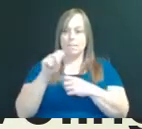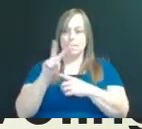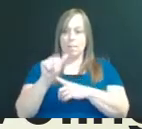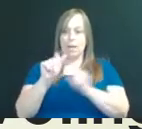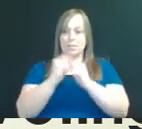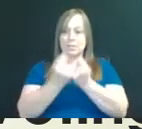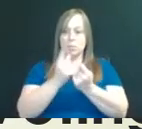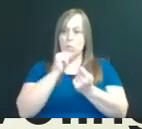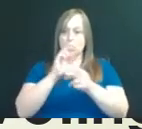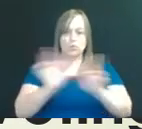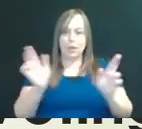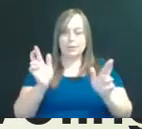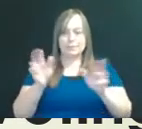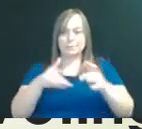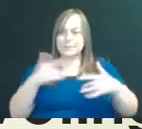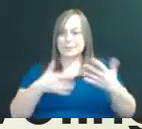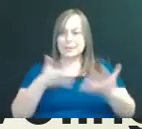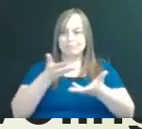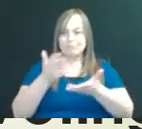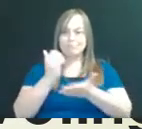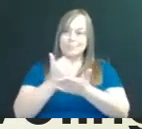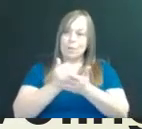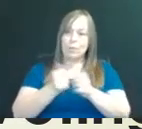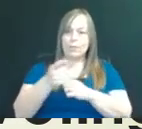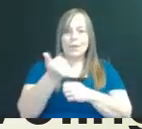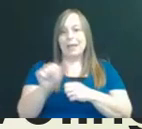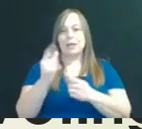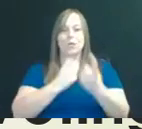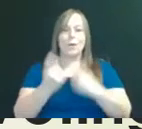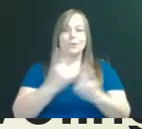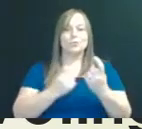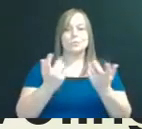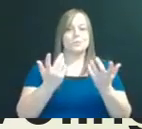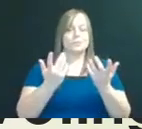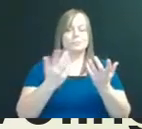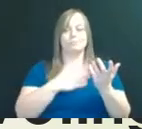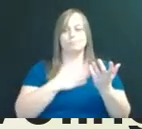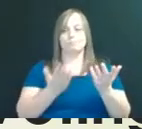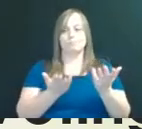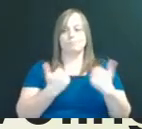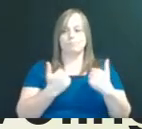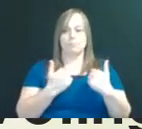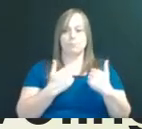who is ready and excited to help. So if you ever have any questions, don't feel like you need to just exclusively